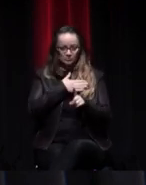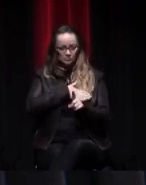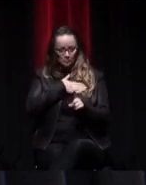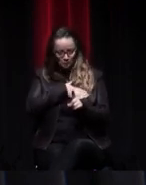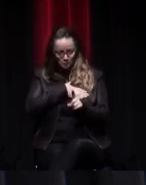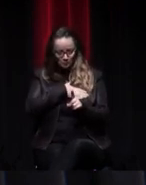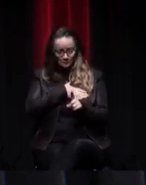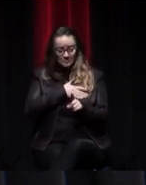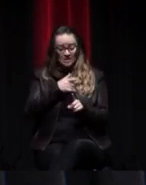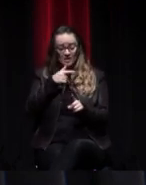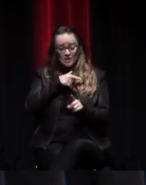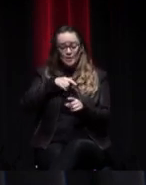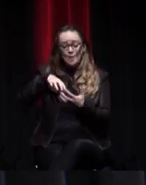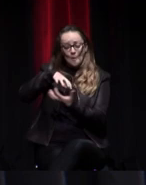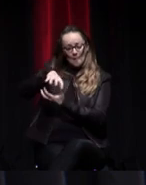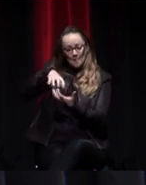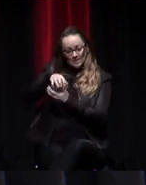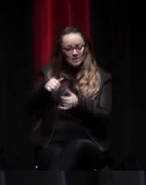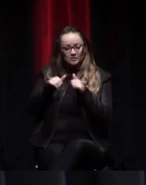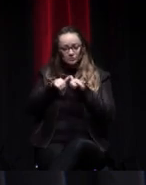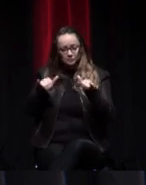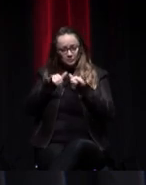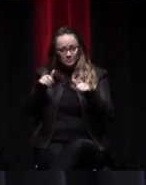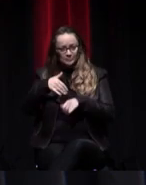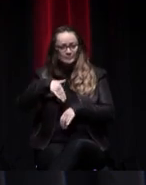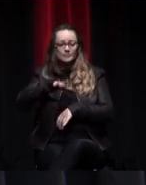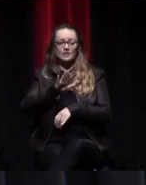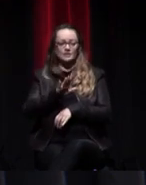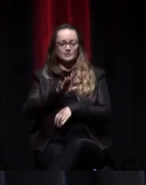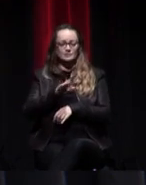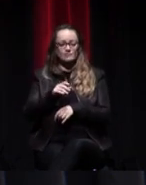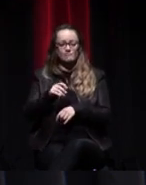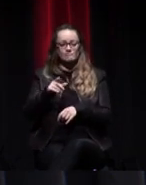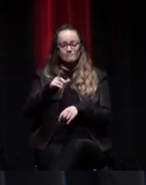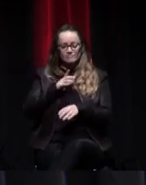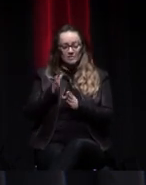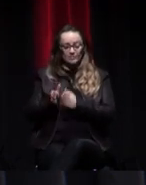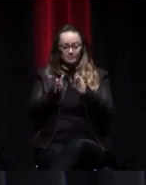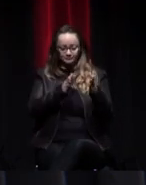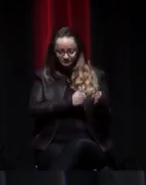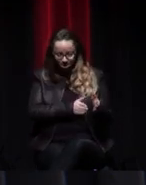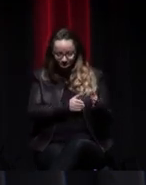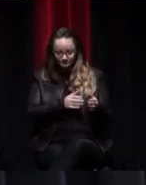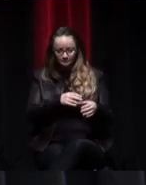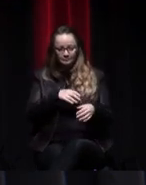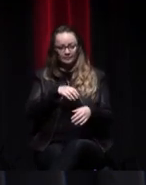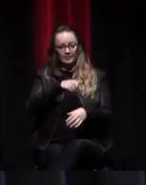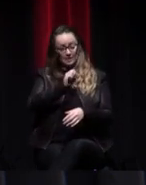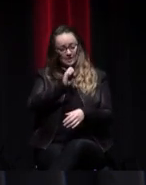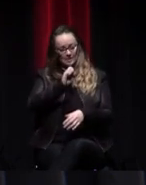And the media market, however, leaves the field of this episteme. Episteme in Greek means science,